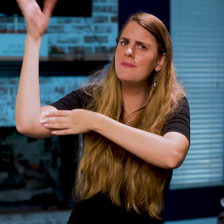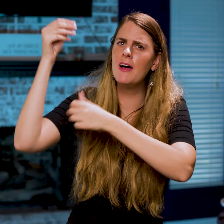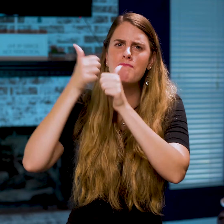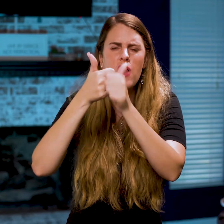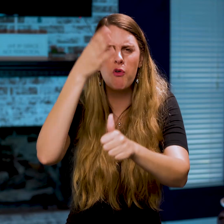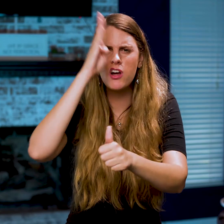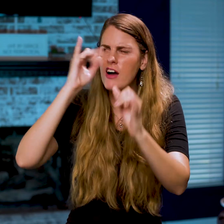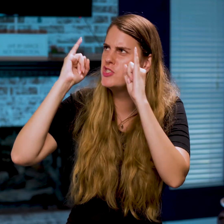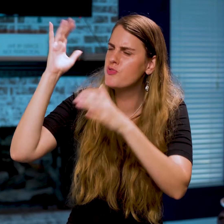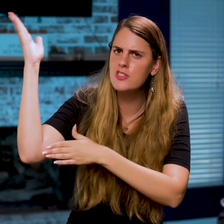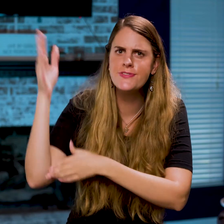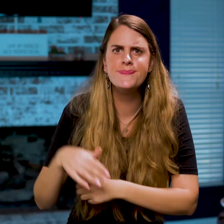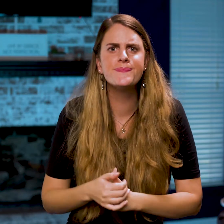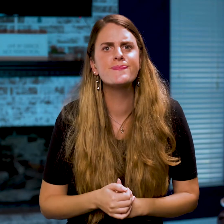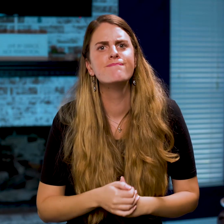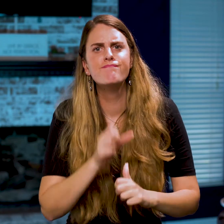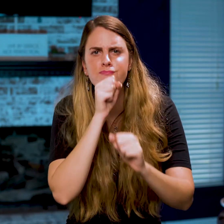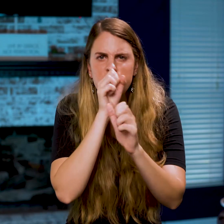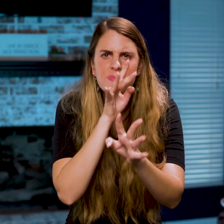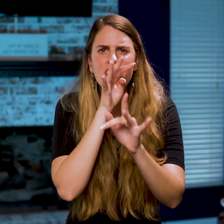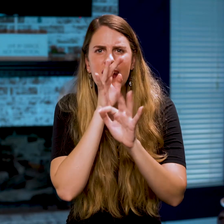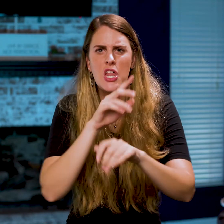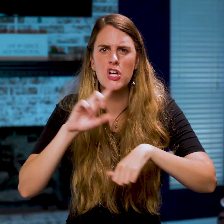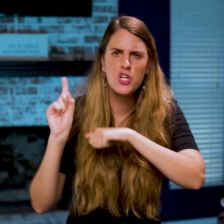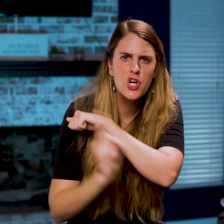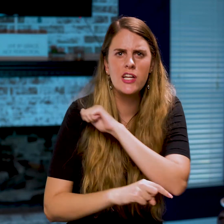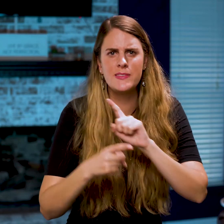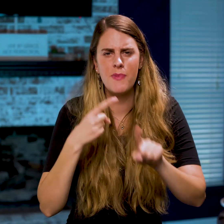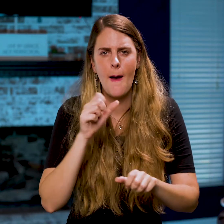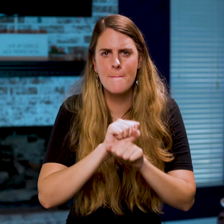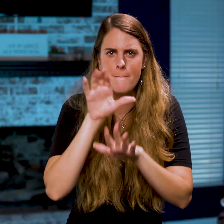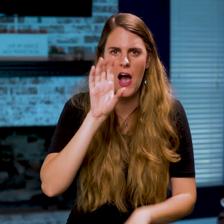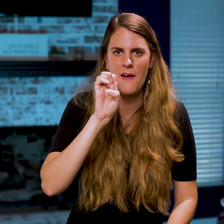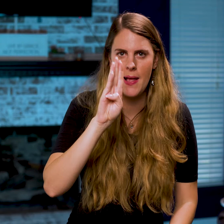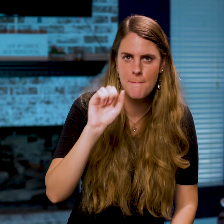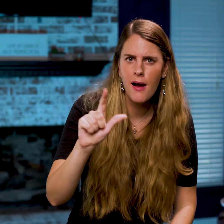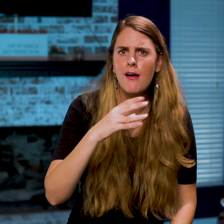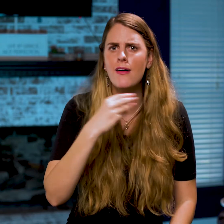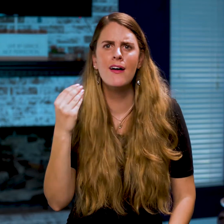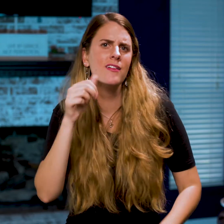and follows God’s instructions, speaking the curses from Mount Ebal and